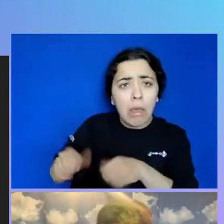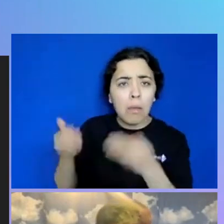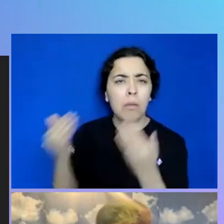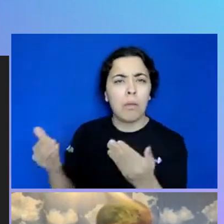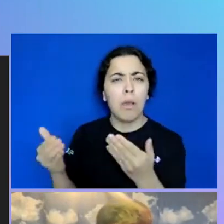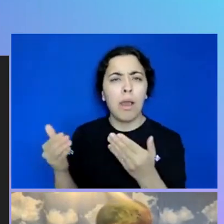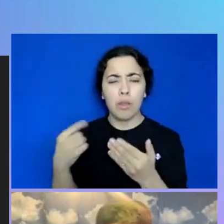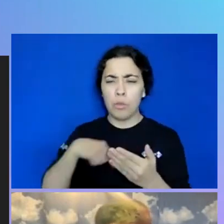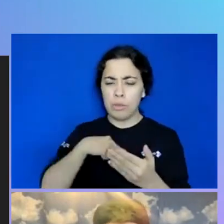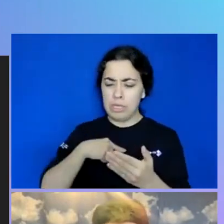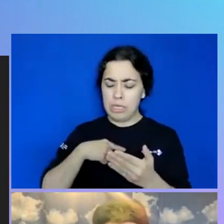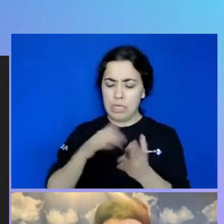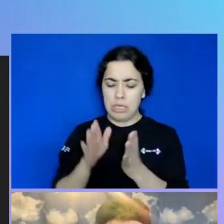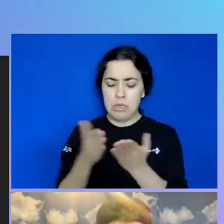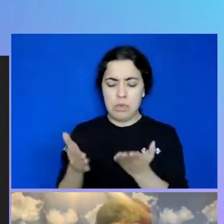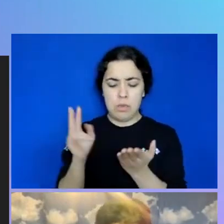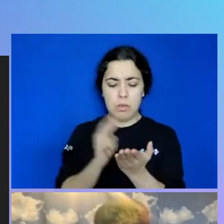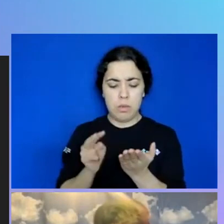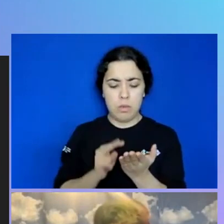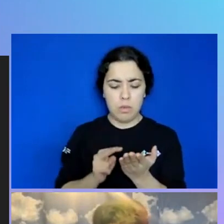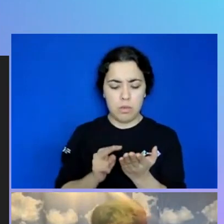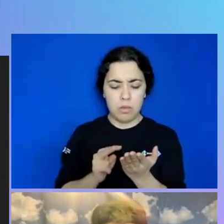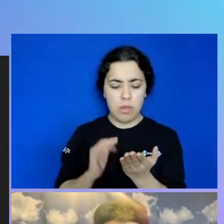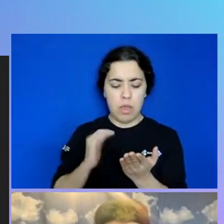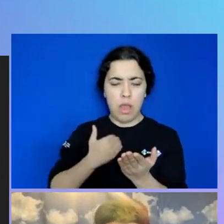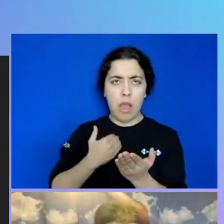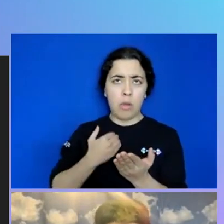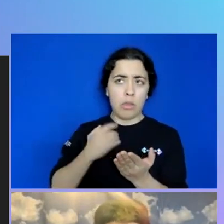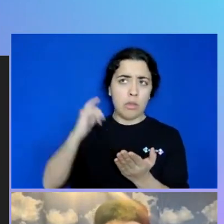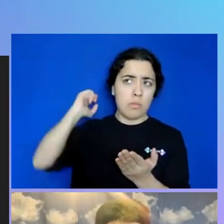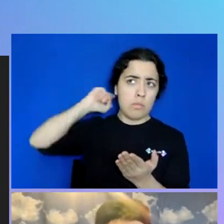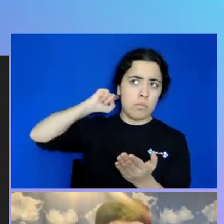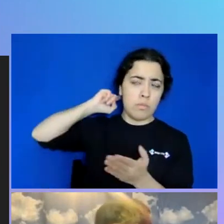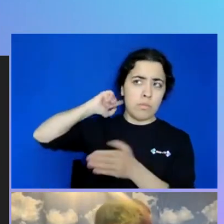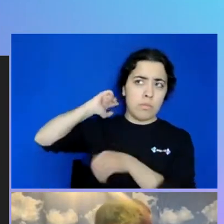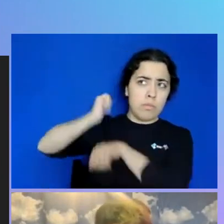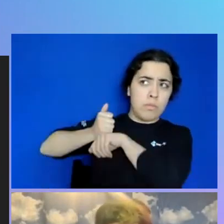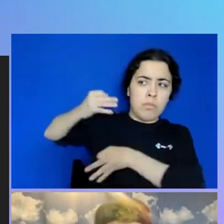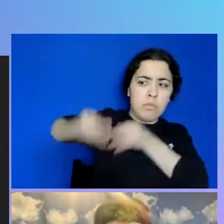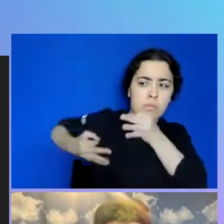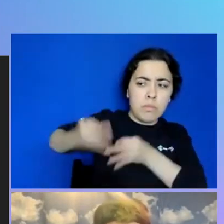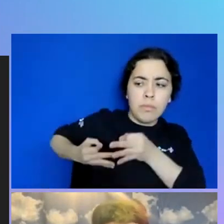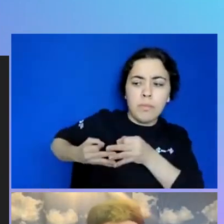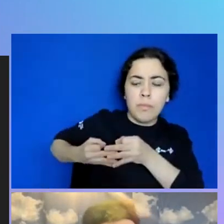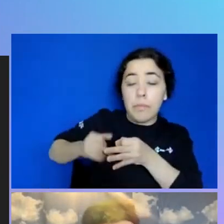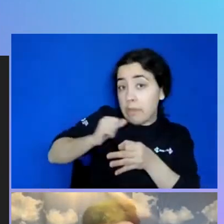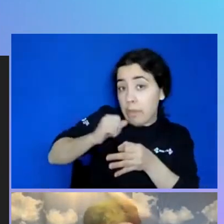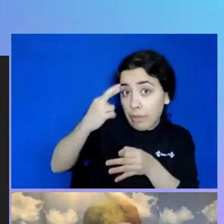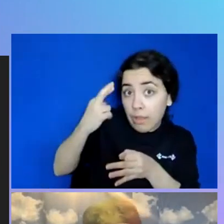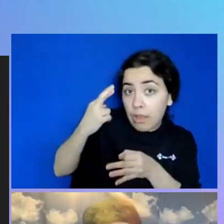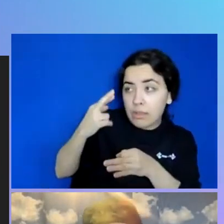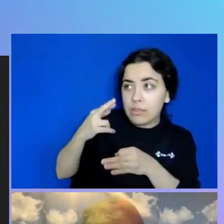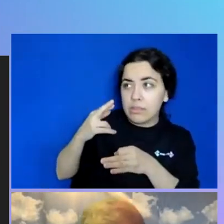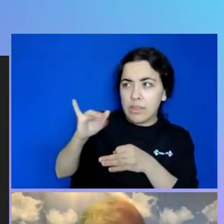might be, uh, letting unconscious bias get into how we